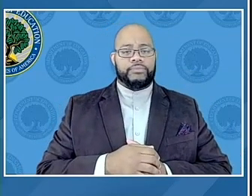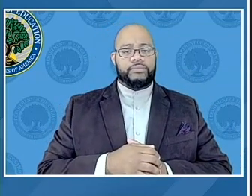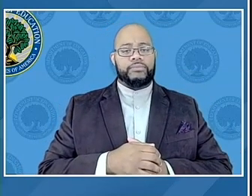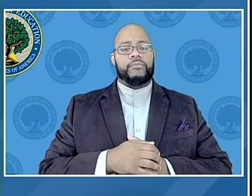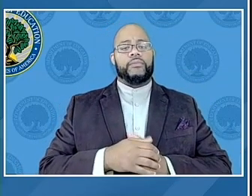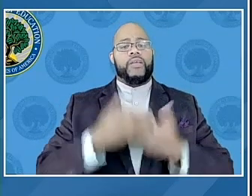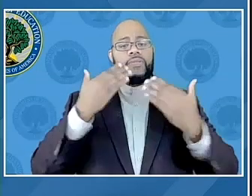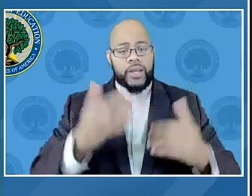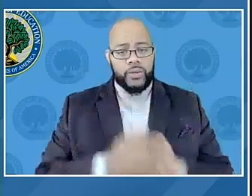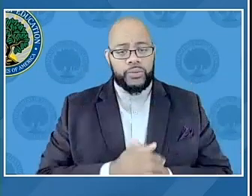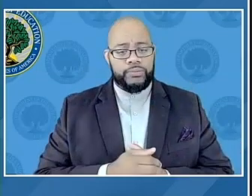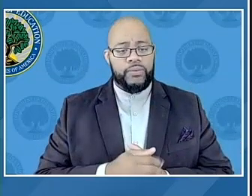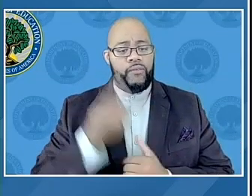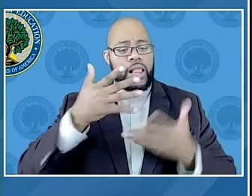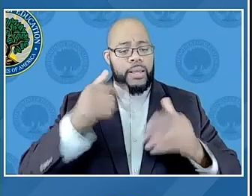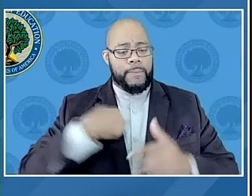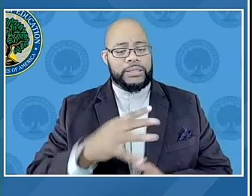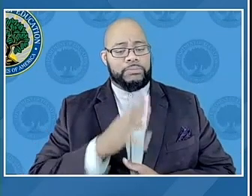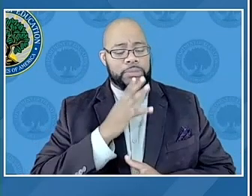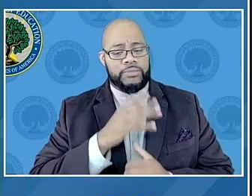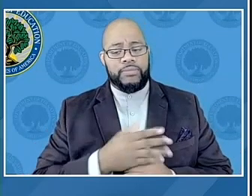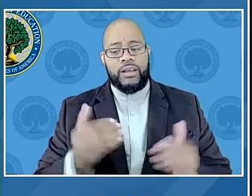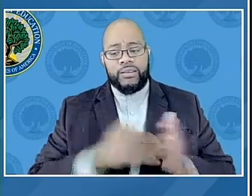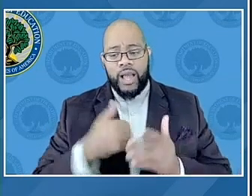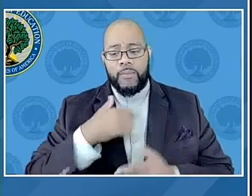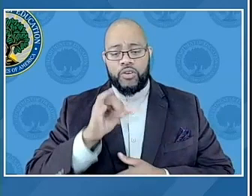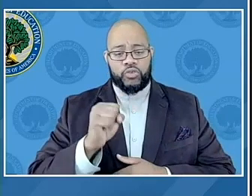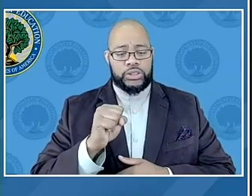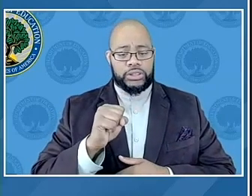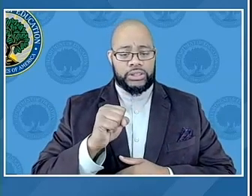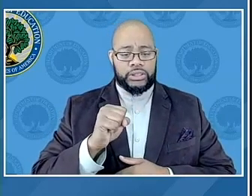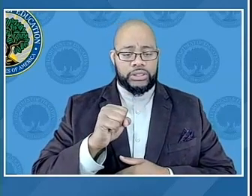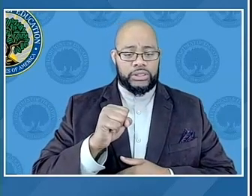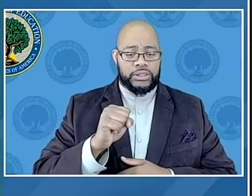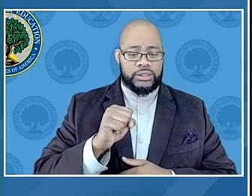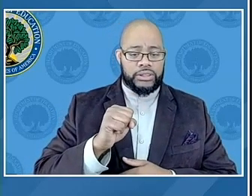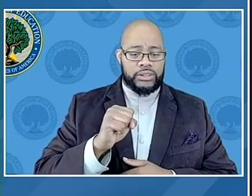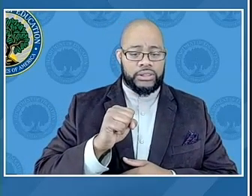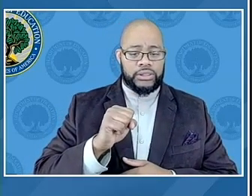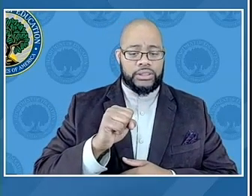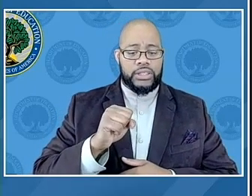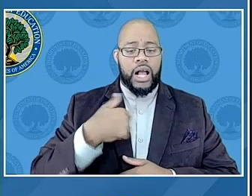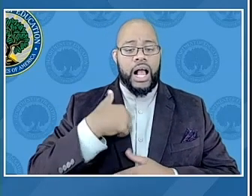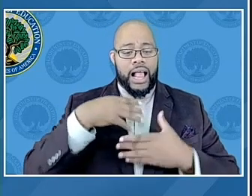Thank you for letting me speak. And again, I'm Chris Fragassi. I live just outside of Chicago.